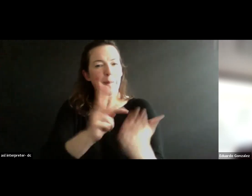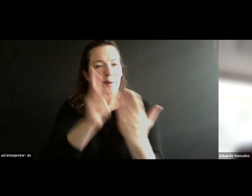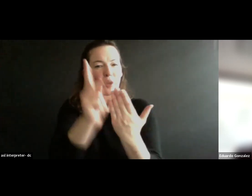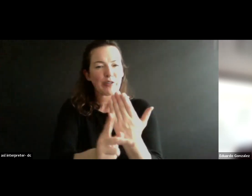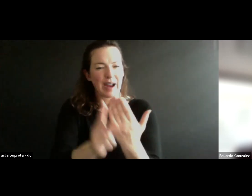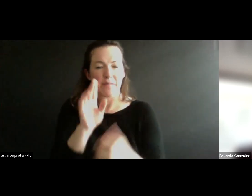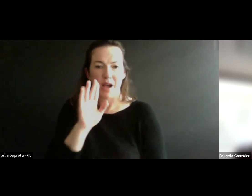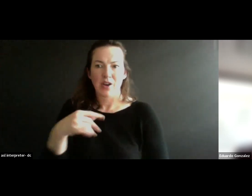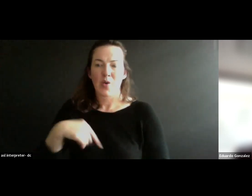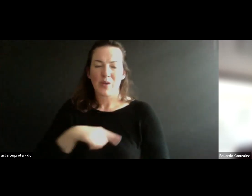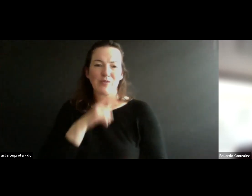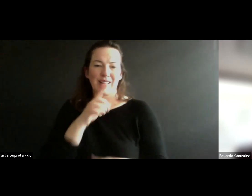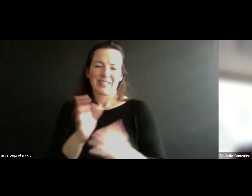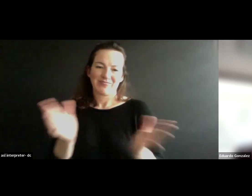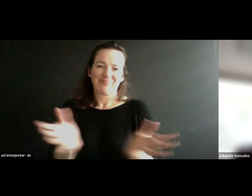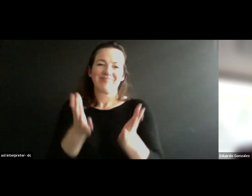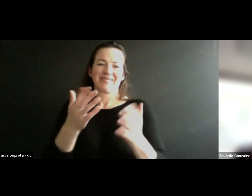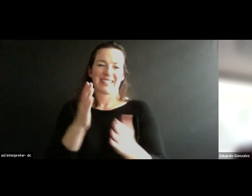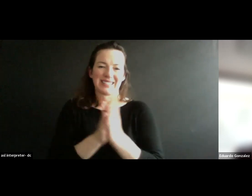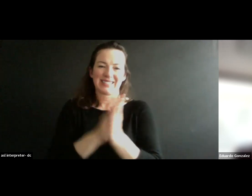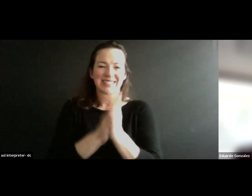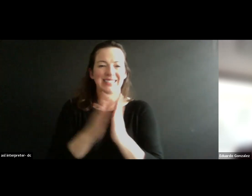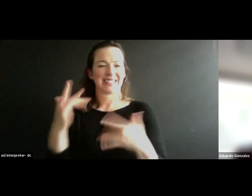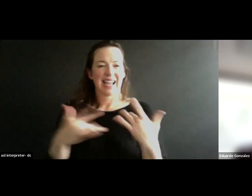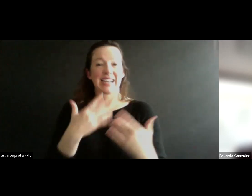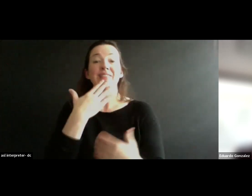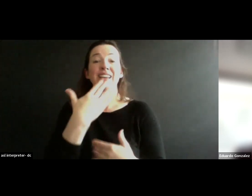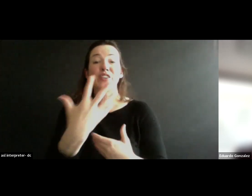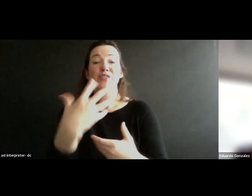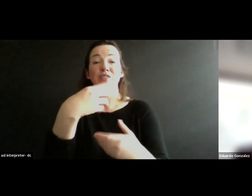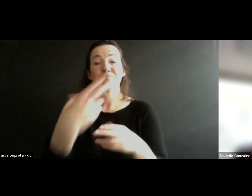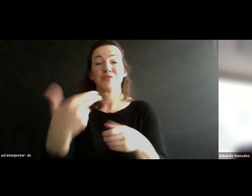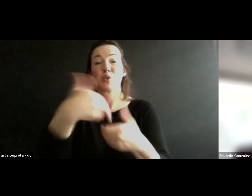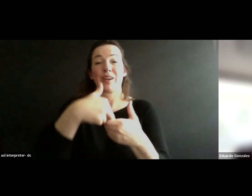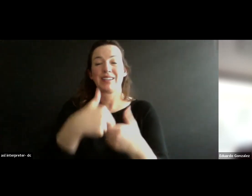we certainly are. So. Thank you so much for being here with us today. Thank you. Hey,